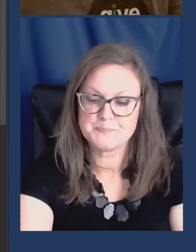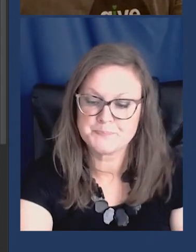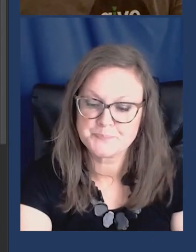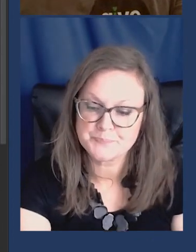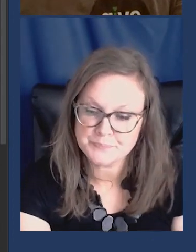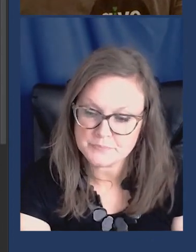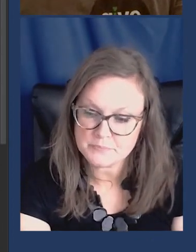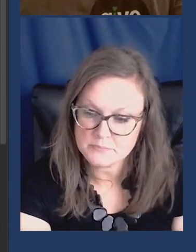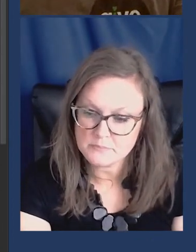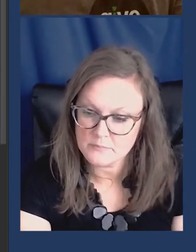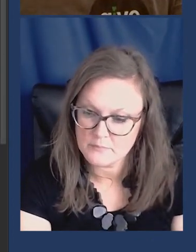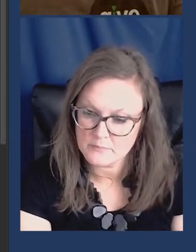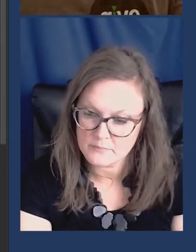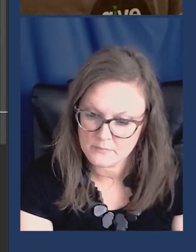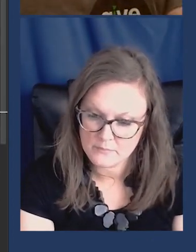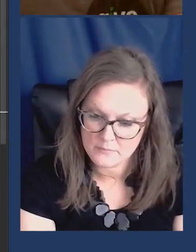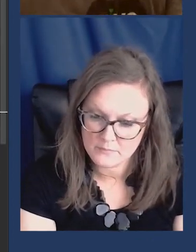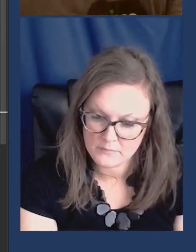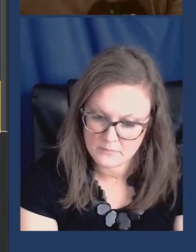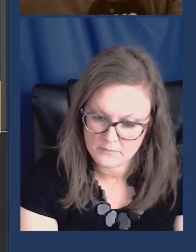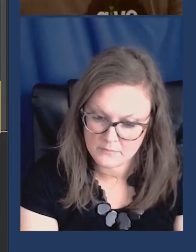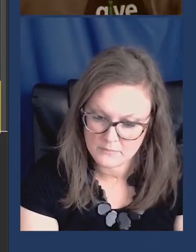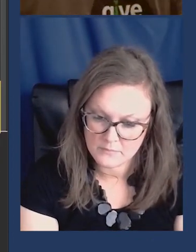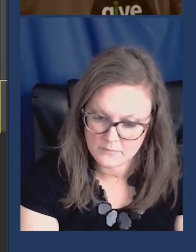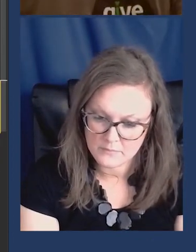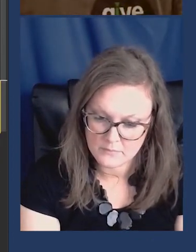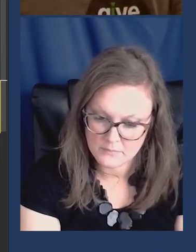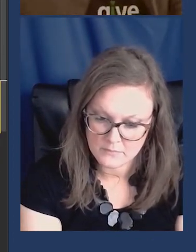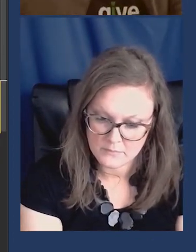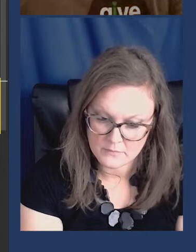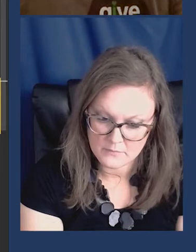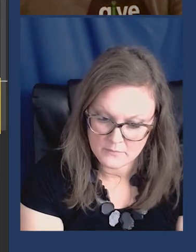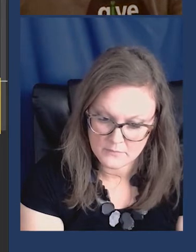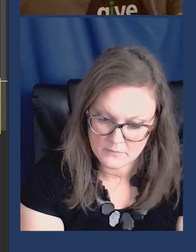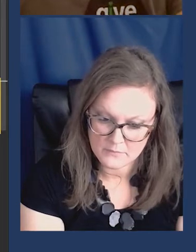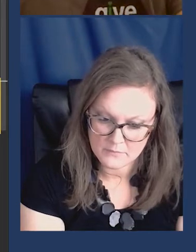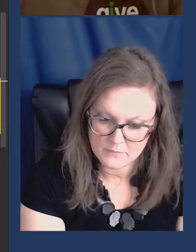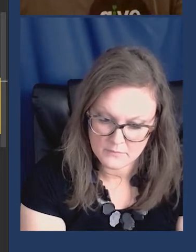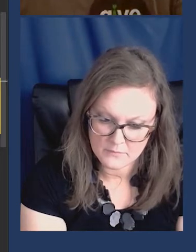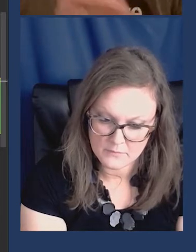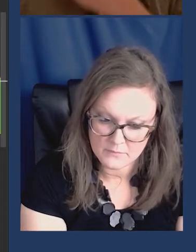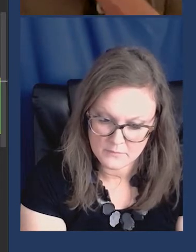Just add them at the end here. Alright, so this awake